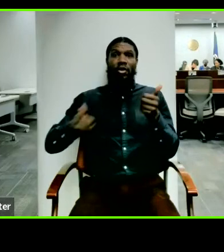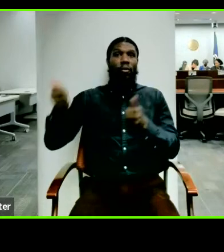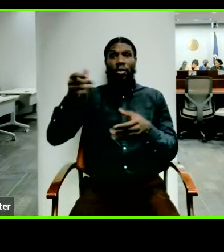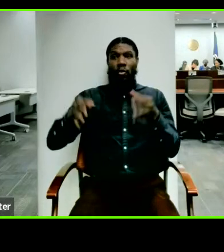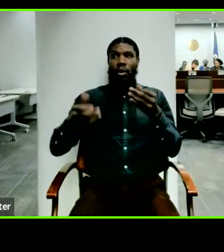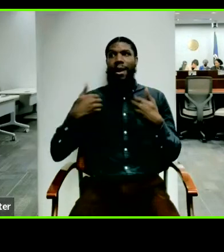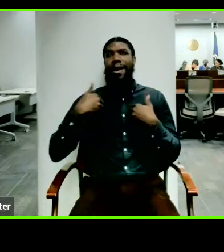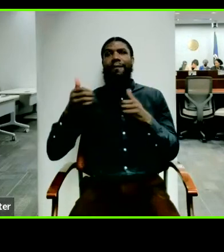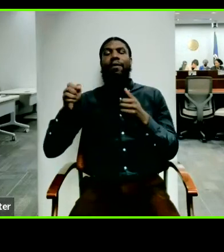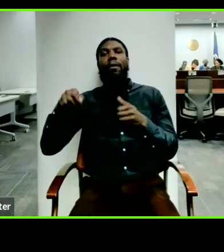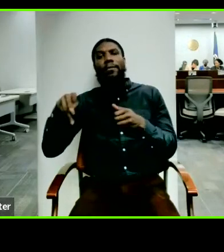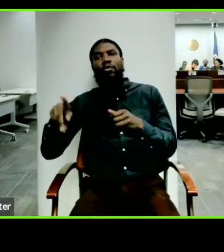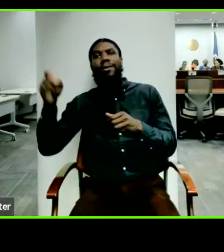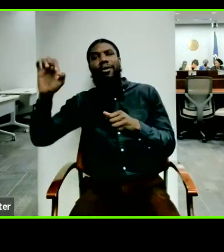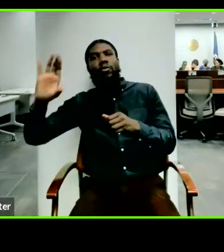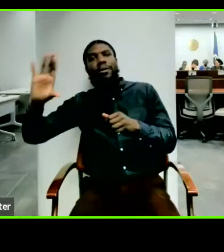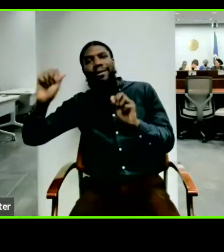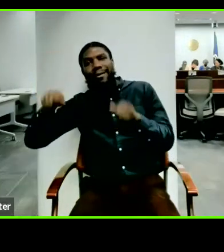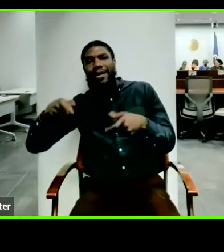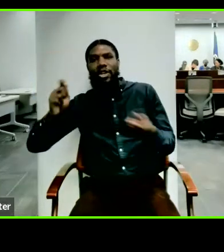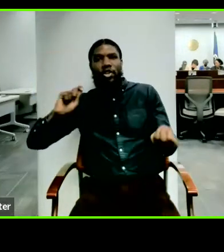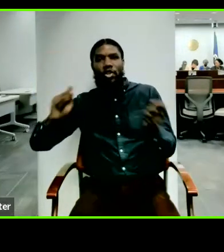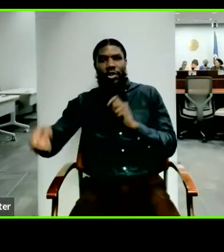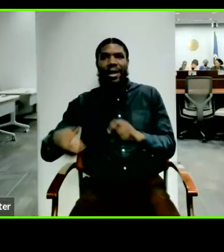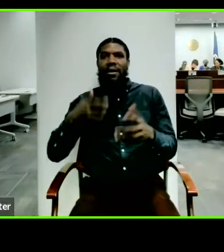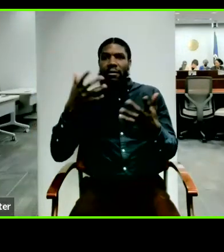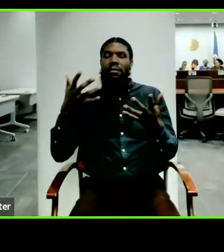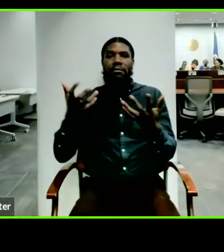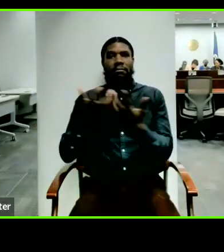In our experience at Becket, accommodating religious employees